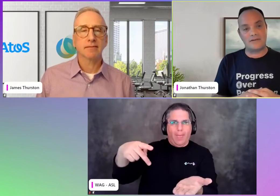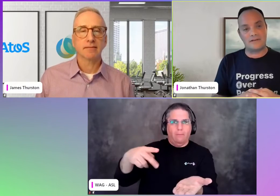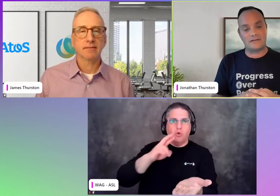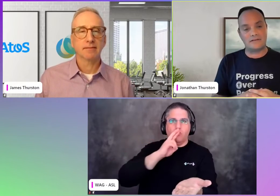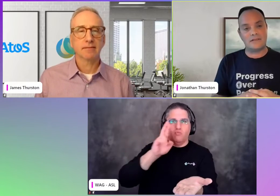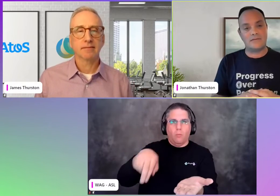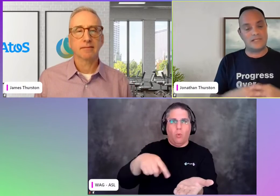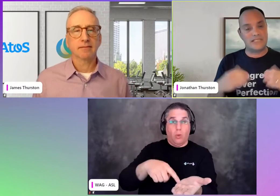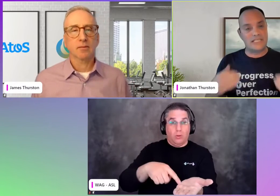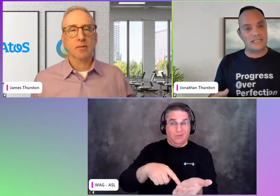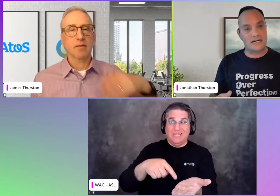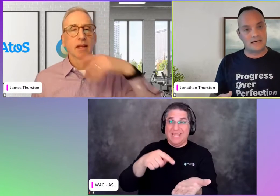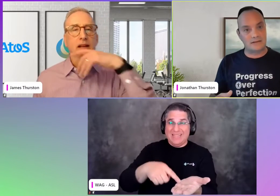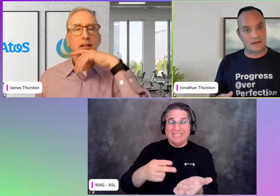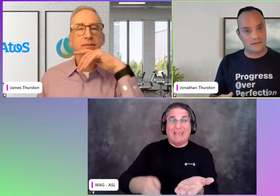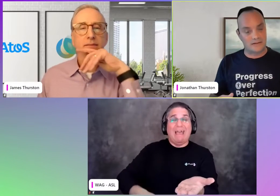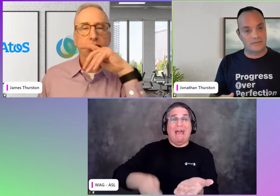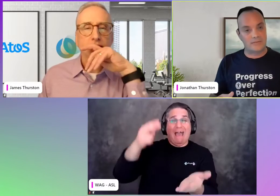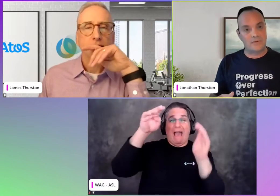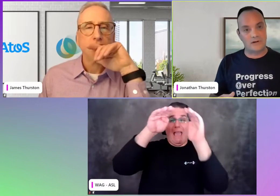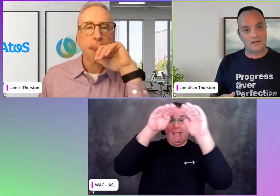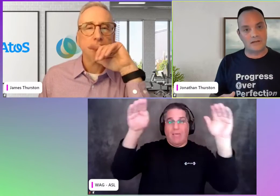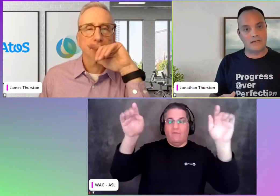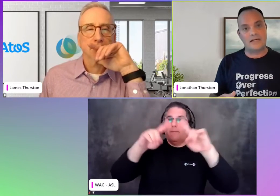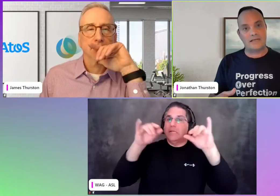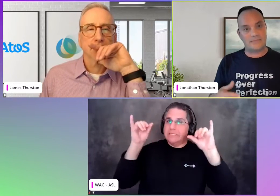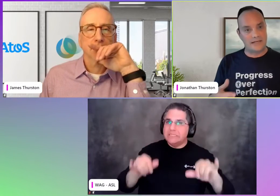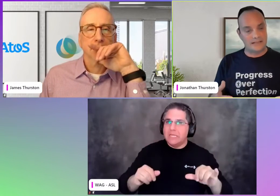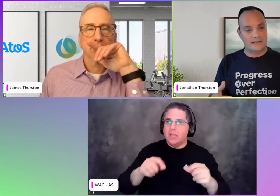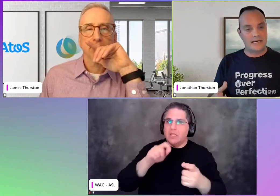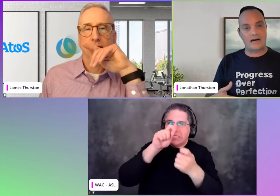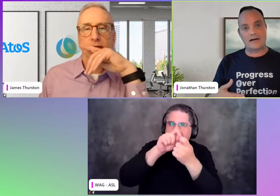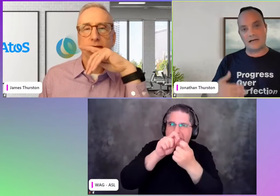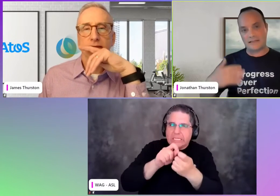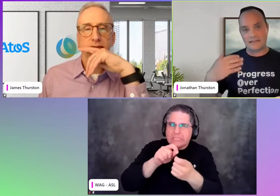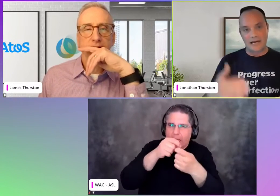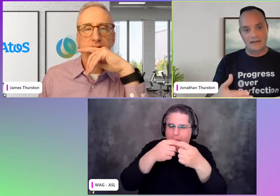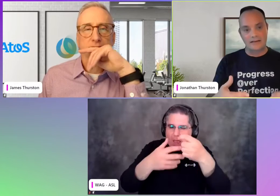models, [JONATHAN] One of the deliverables is